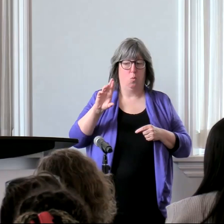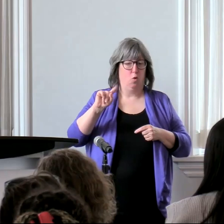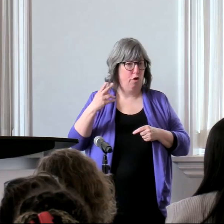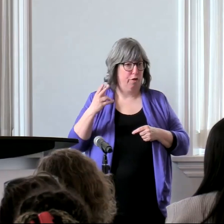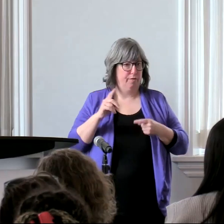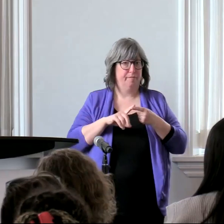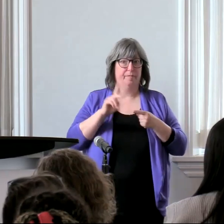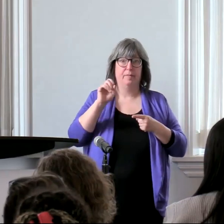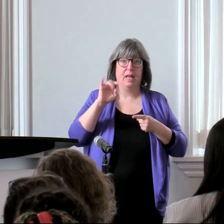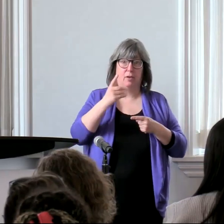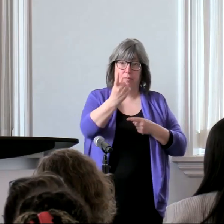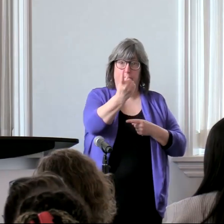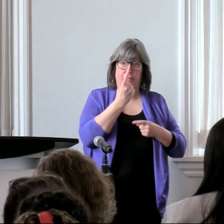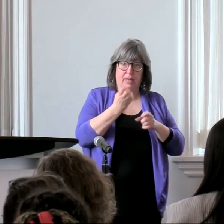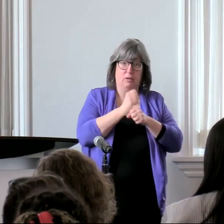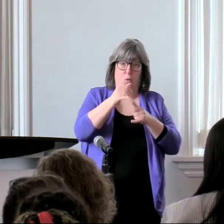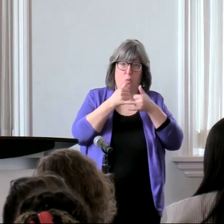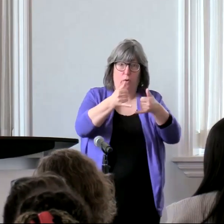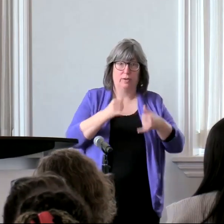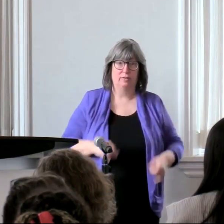Kendall, would you like to come up and accept your award?